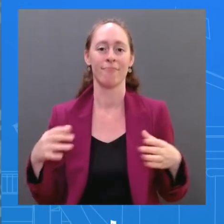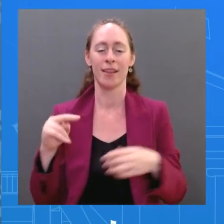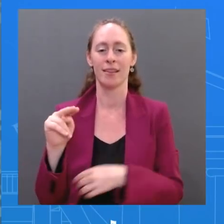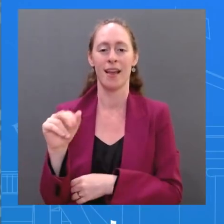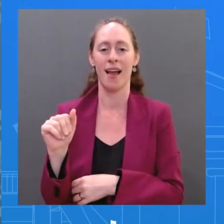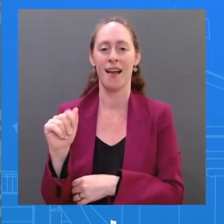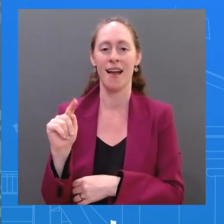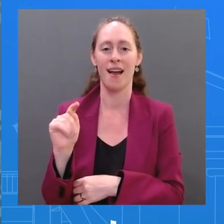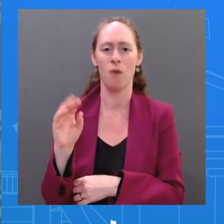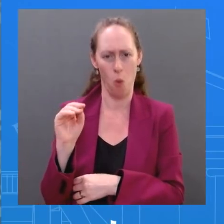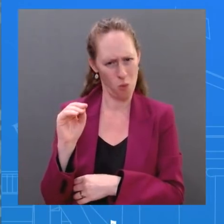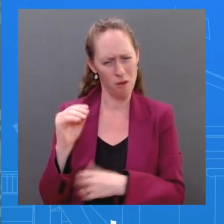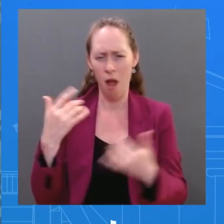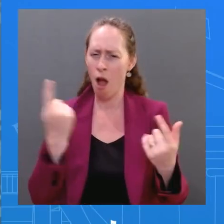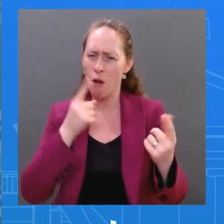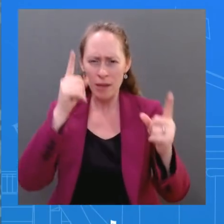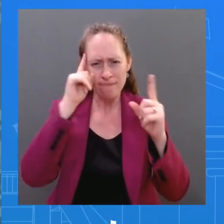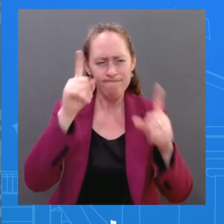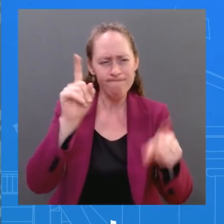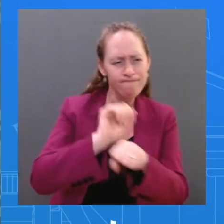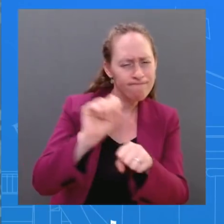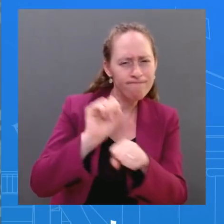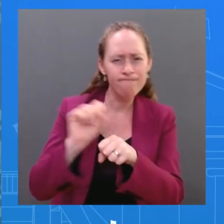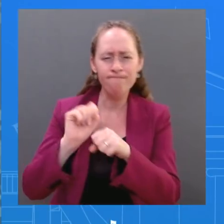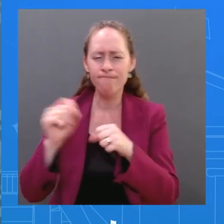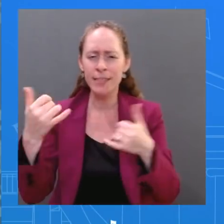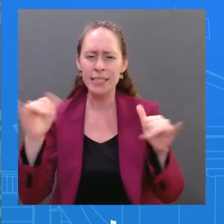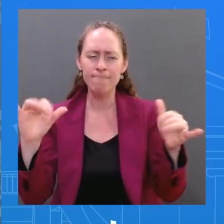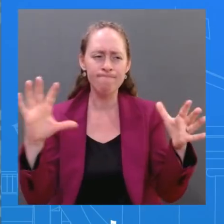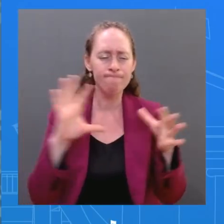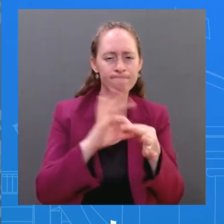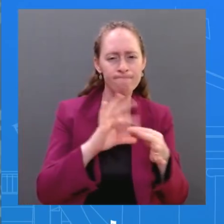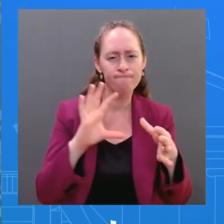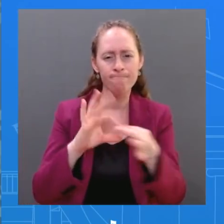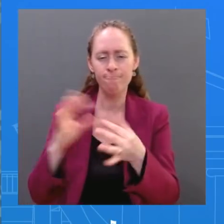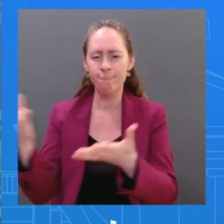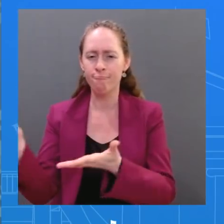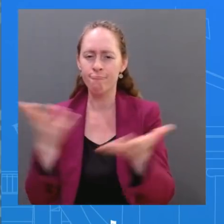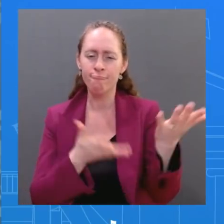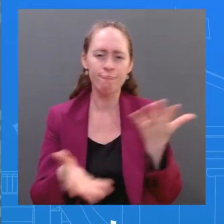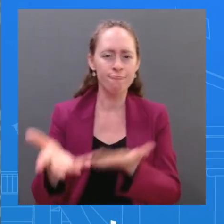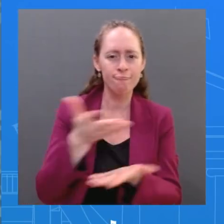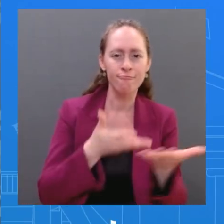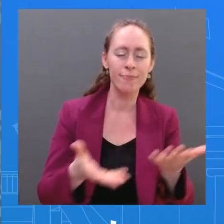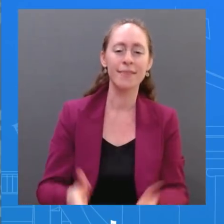You saw other alliances make a commitment to increase their security assistance.